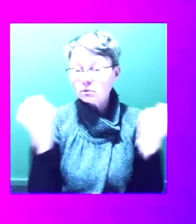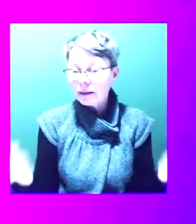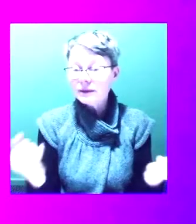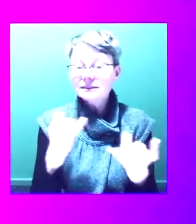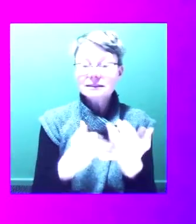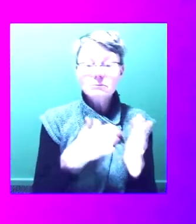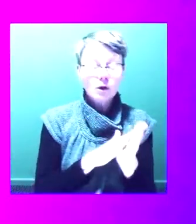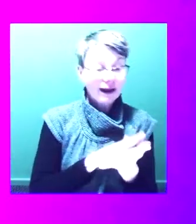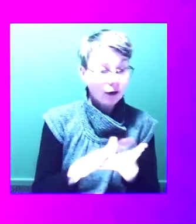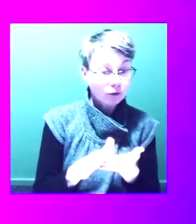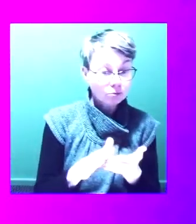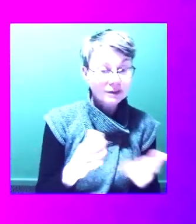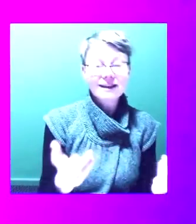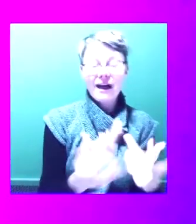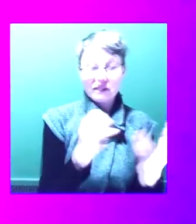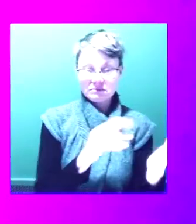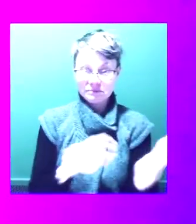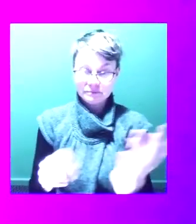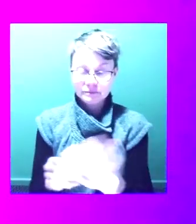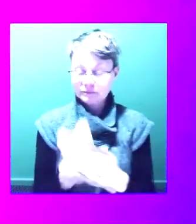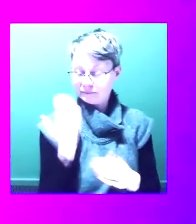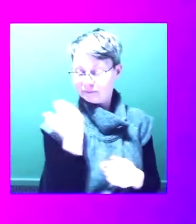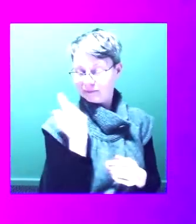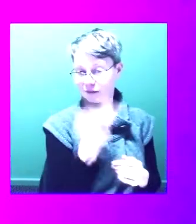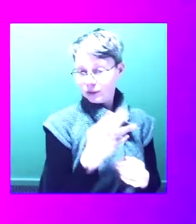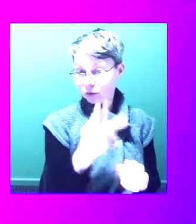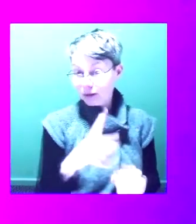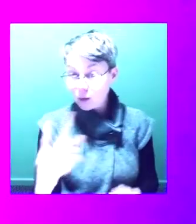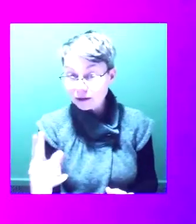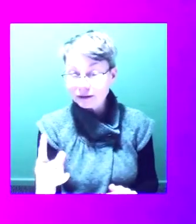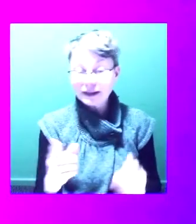In 2021, Astrid contributed to the anthology Growing Up Disabled in Australia.